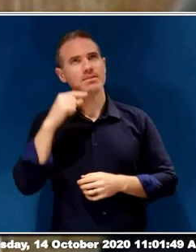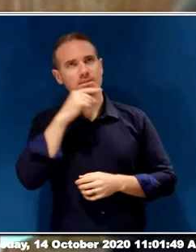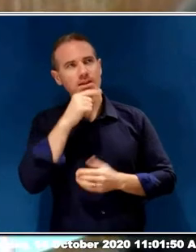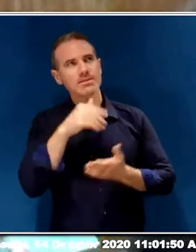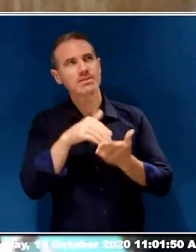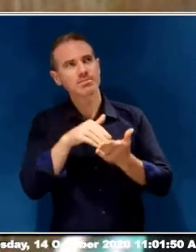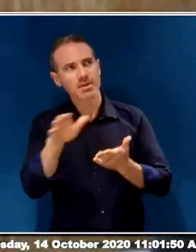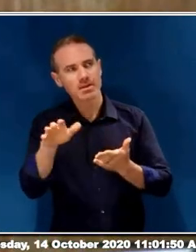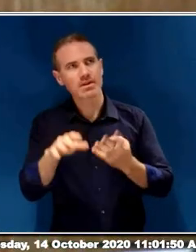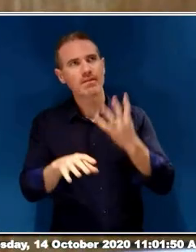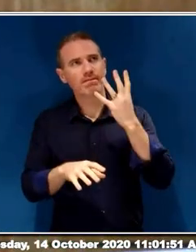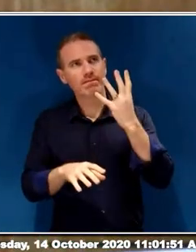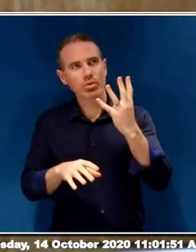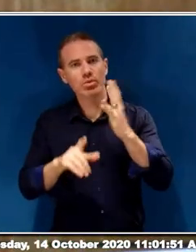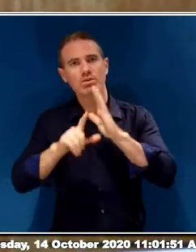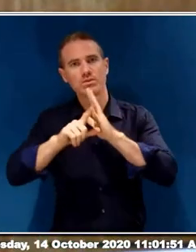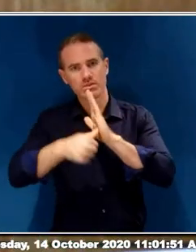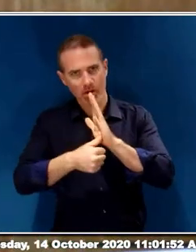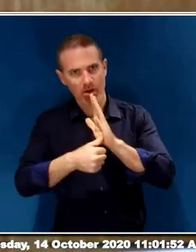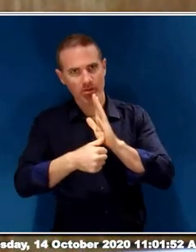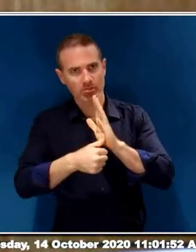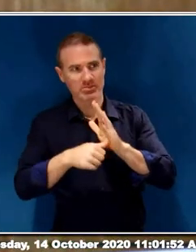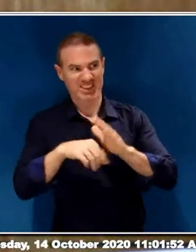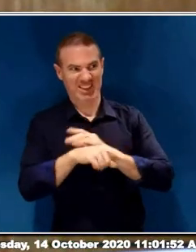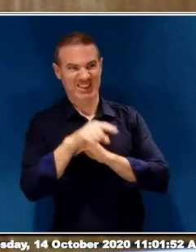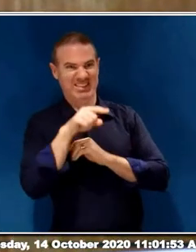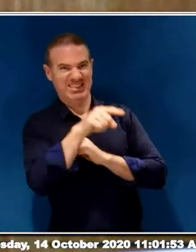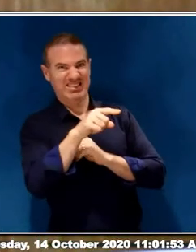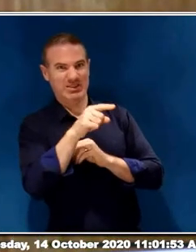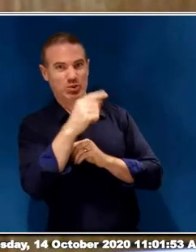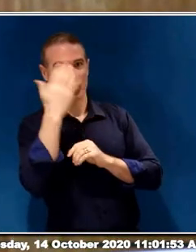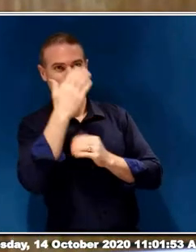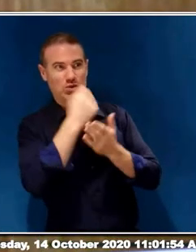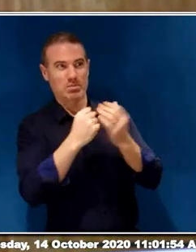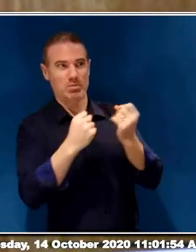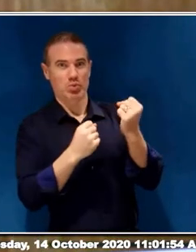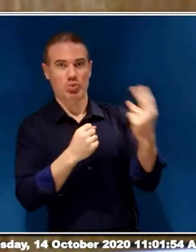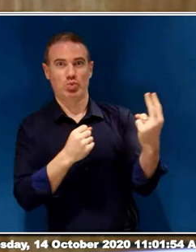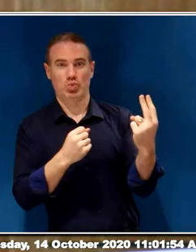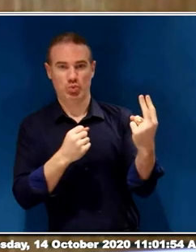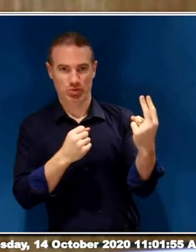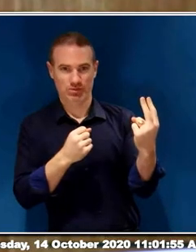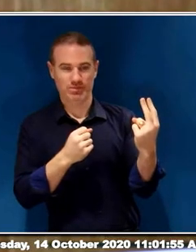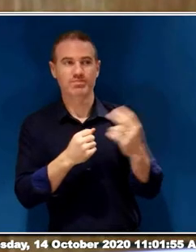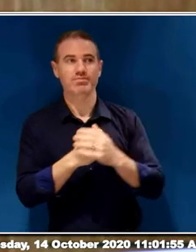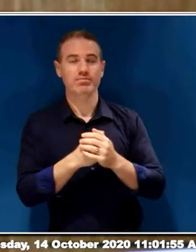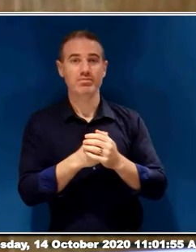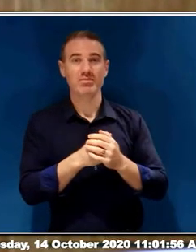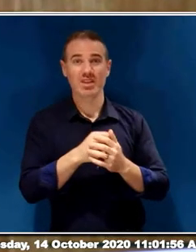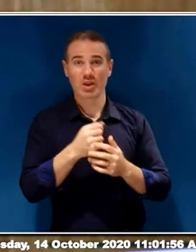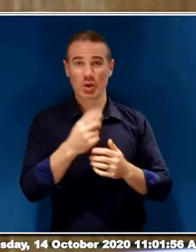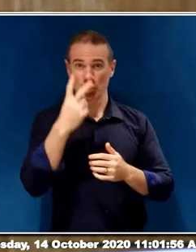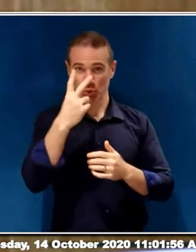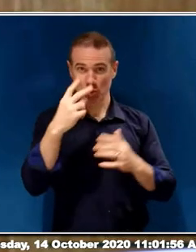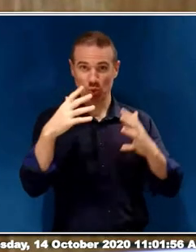enrolled at School 2, including twice in less than two weeks in September 2018.